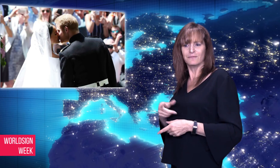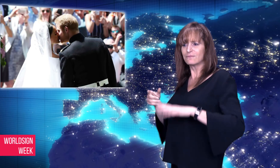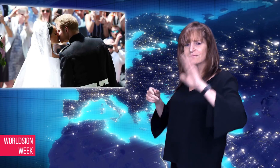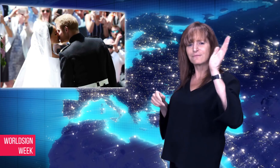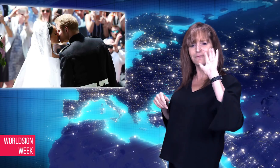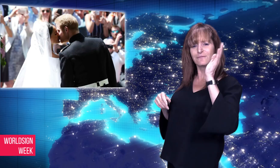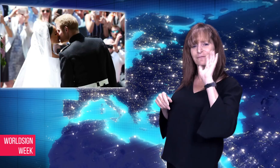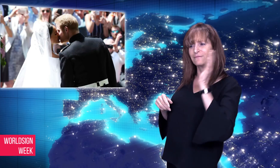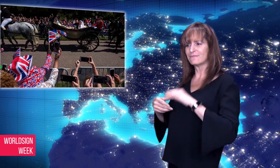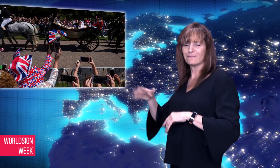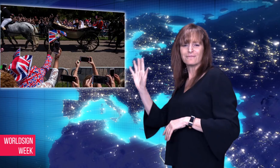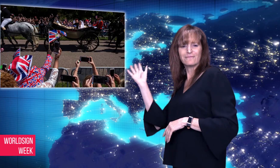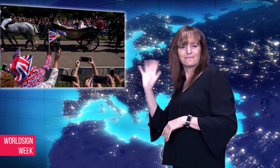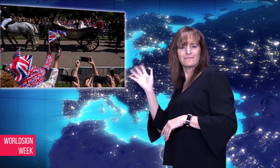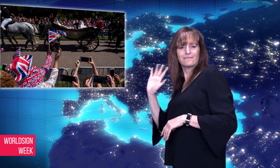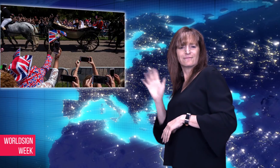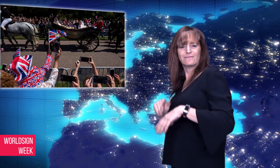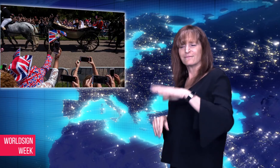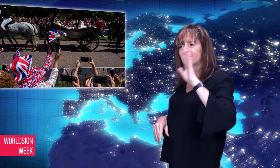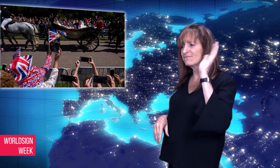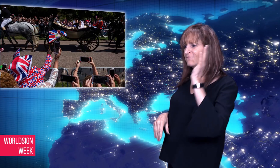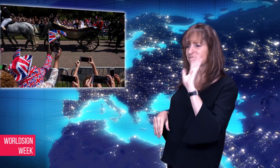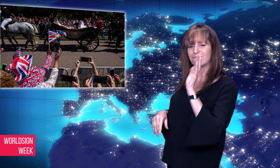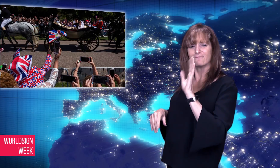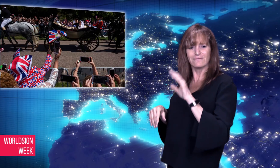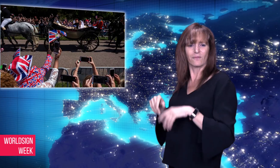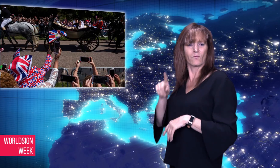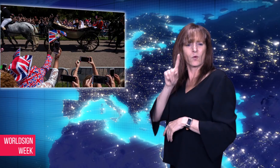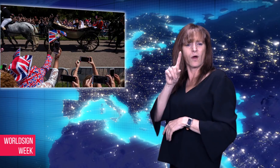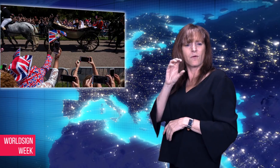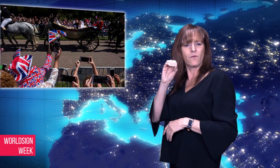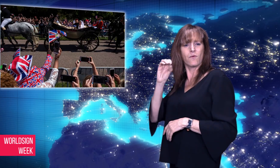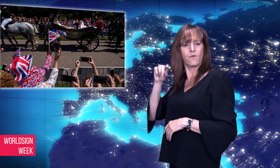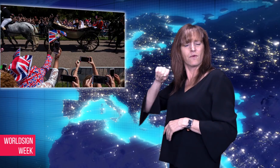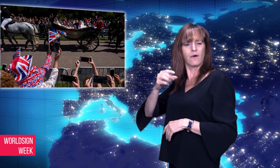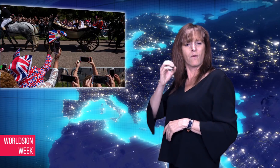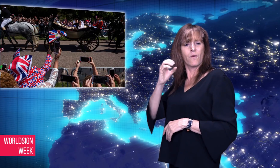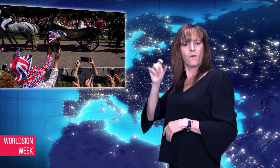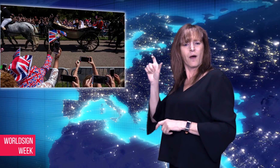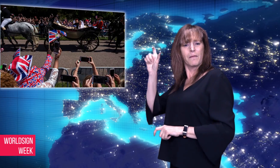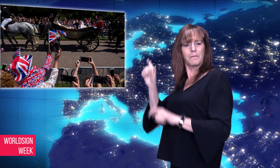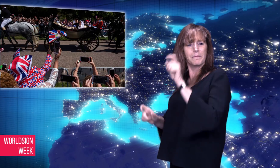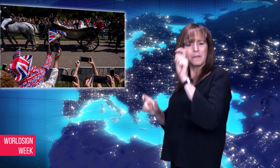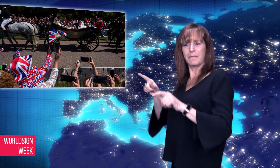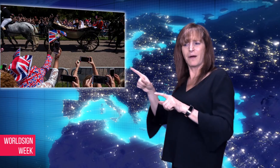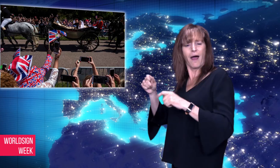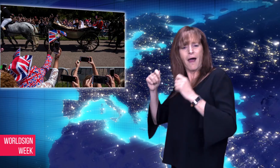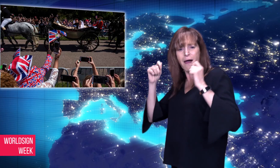screamed as they passed by. They